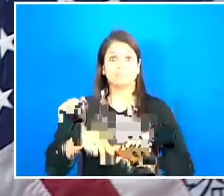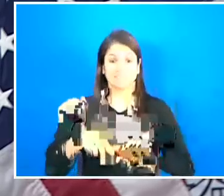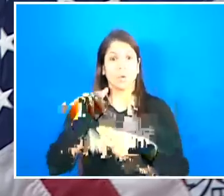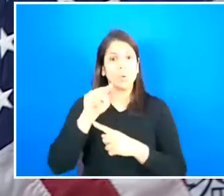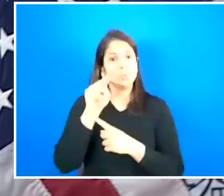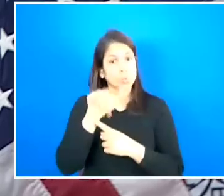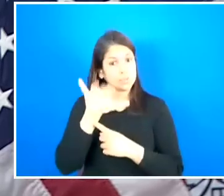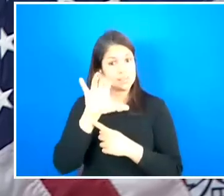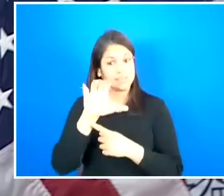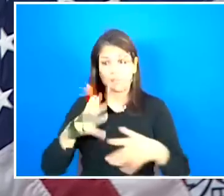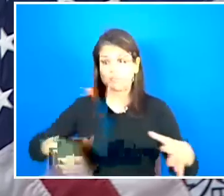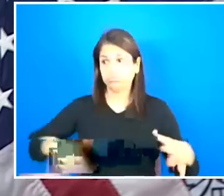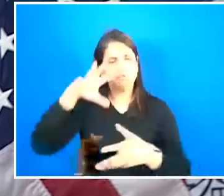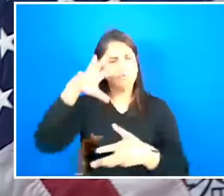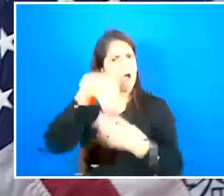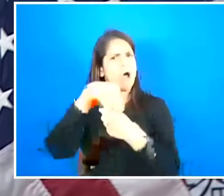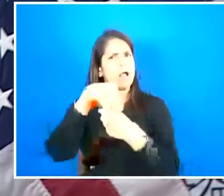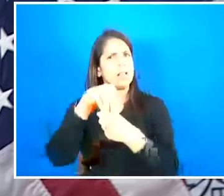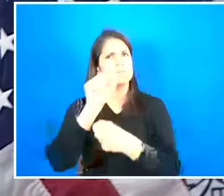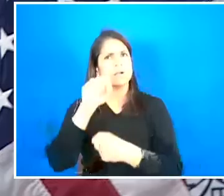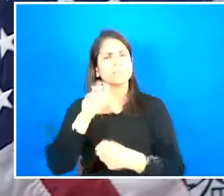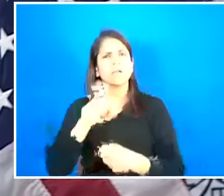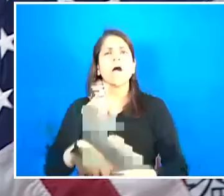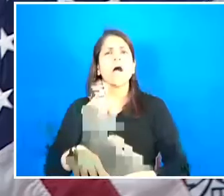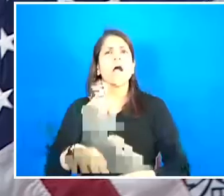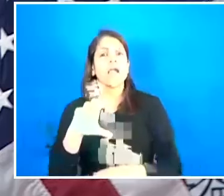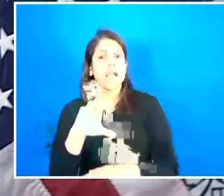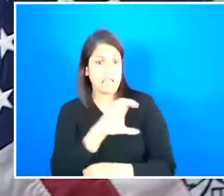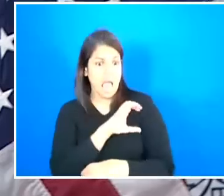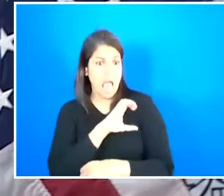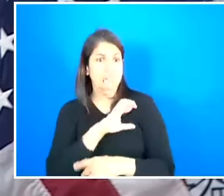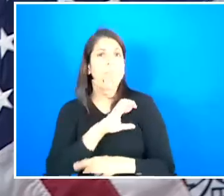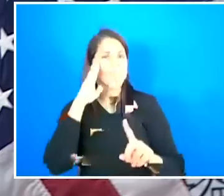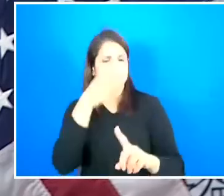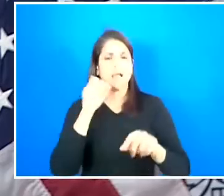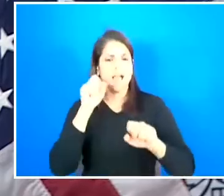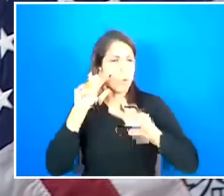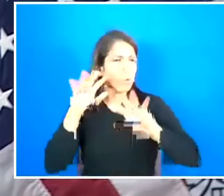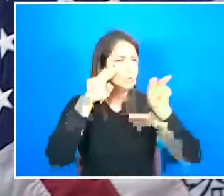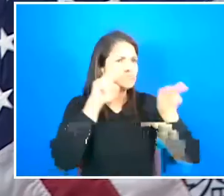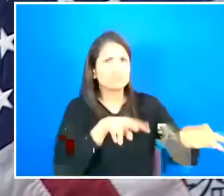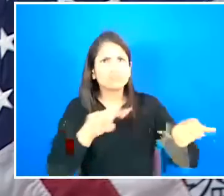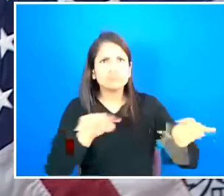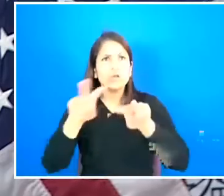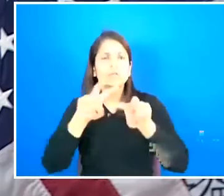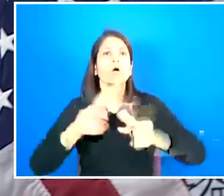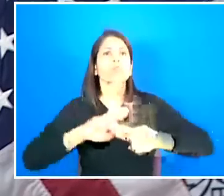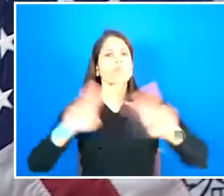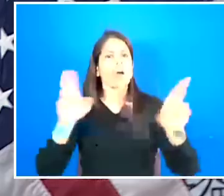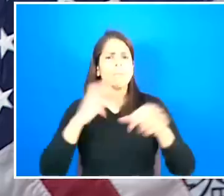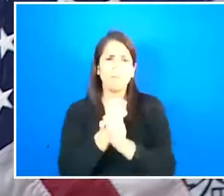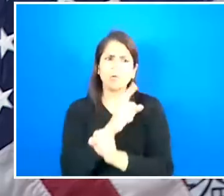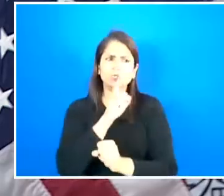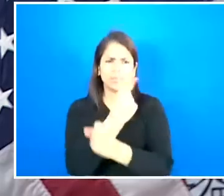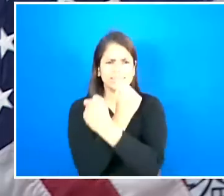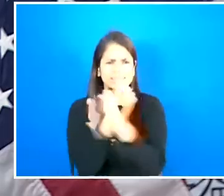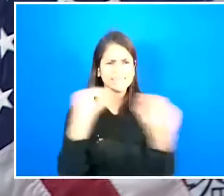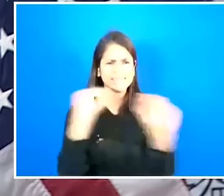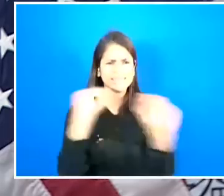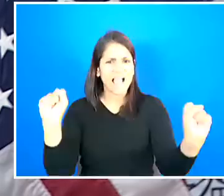BUT THE CITY HAS RESPONSIBILITY FOR THIS TOO. NYPD IS THE PRIMARY IN THE